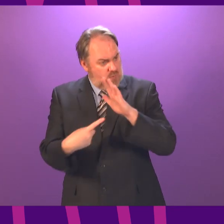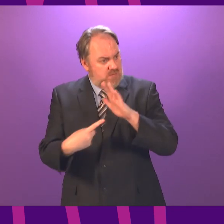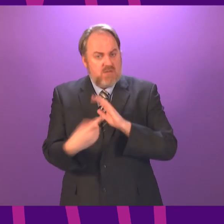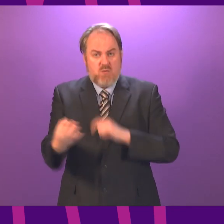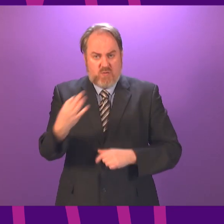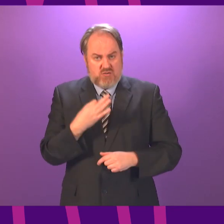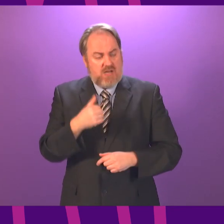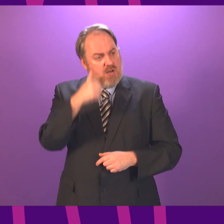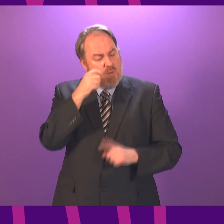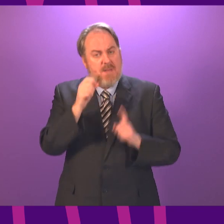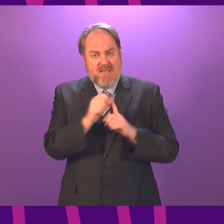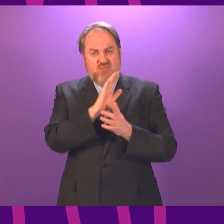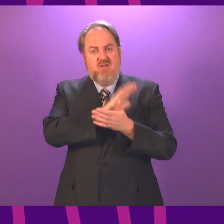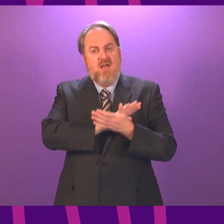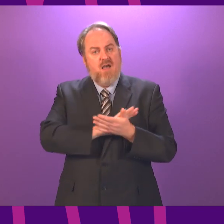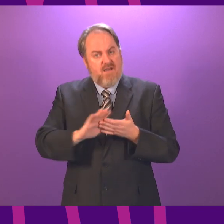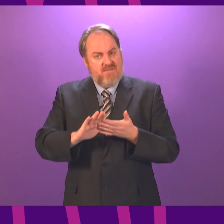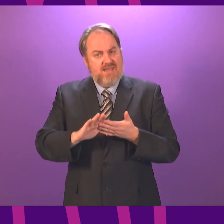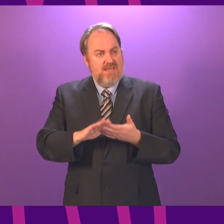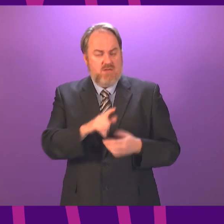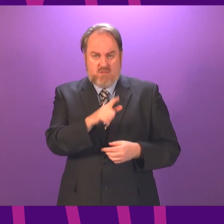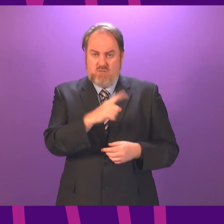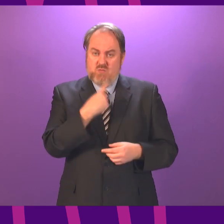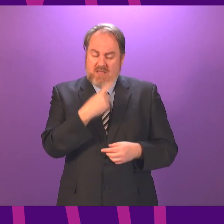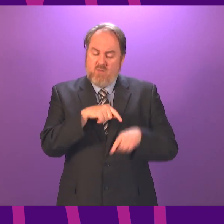Patrick Harvie is not suggesting that we do not follow the JCVI, but we are still in the